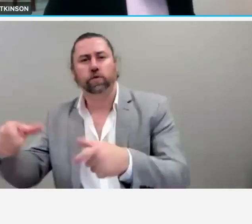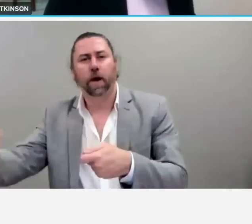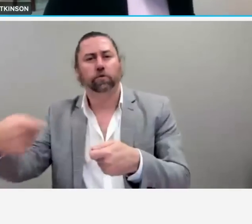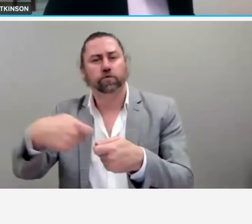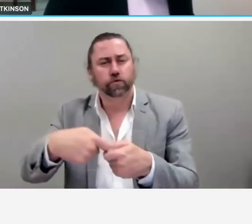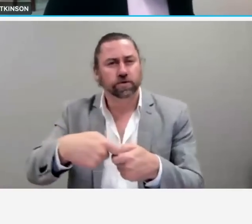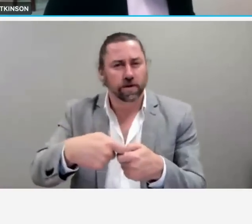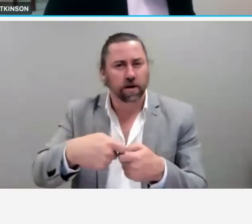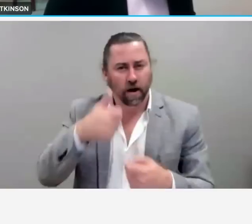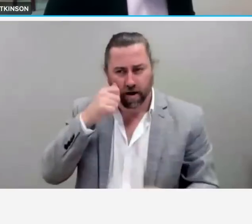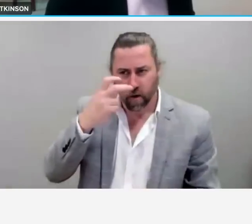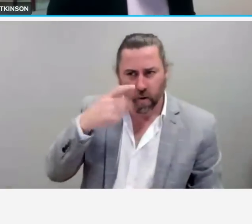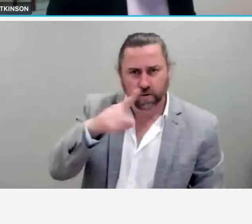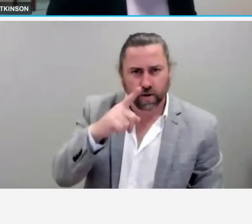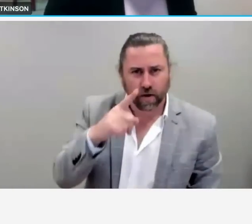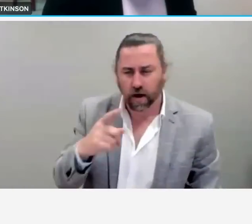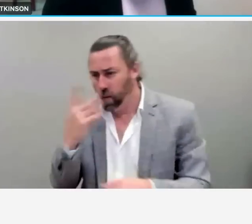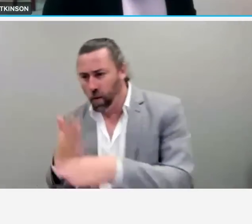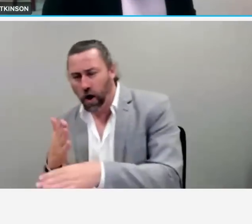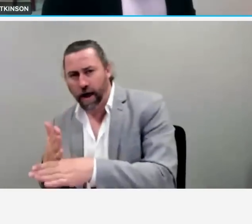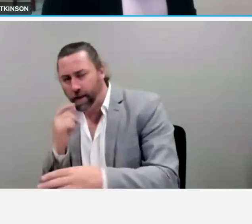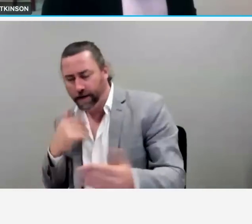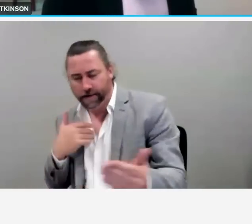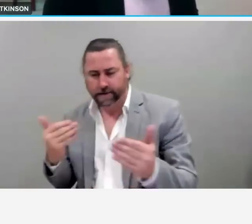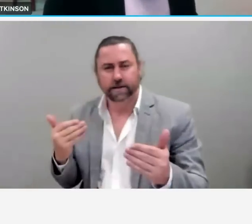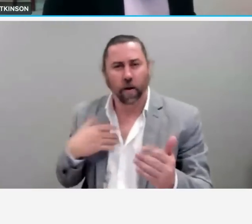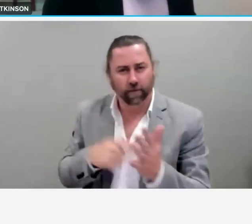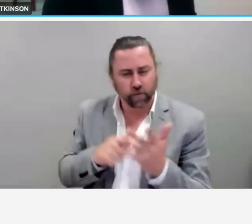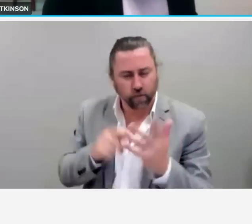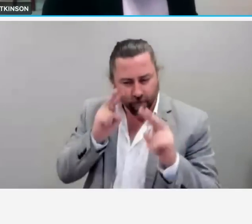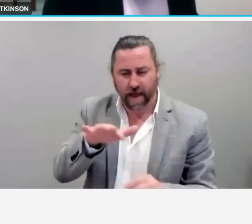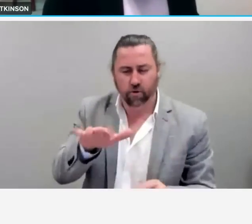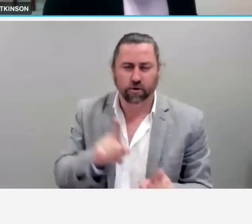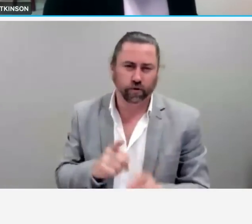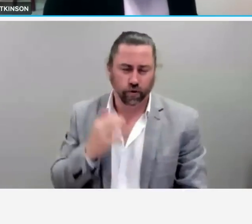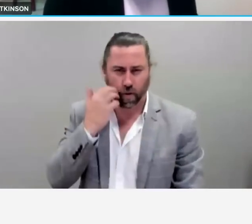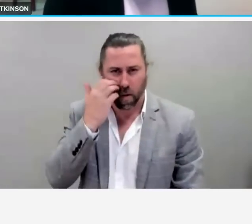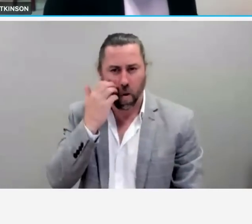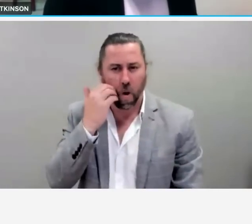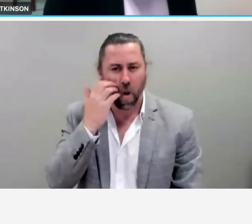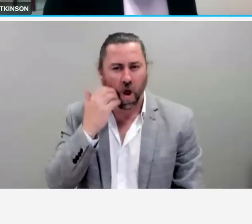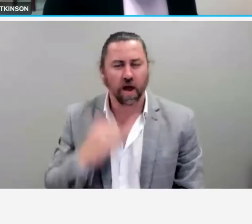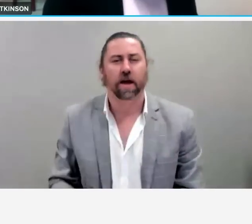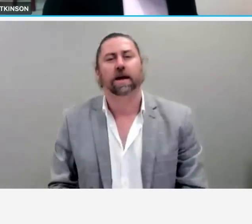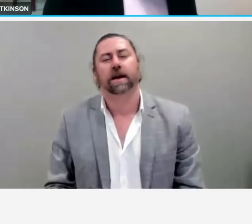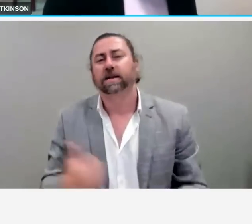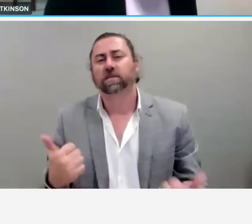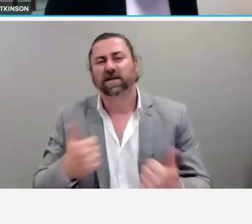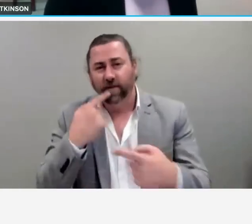and work is progressing in these areas as well. There are a range of other details to be worked through with stakeholders as well as issues such as